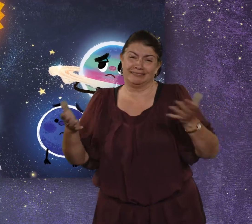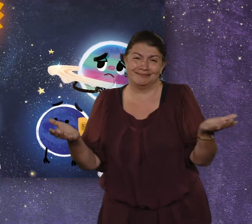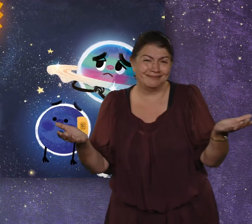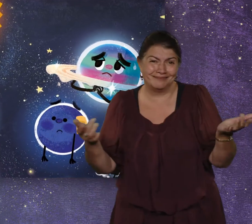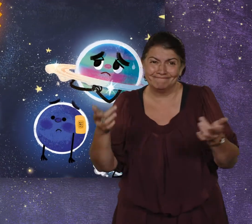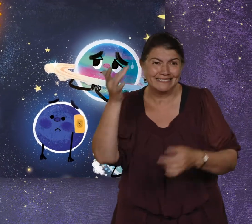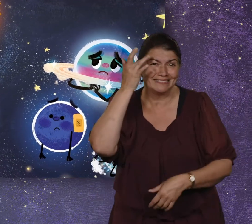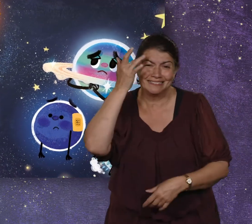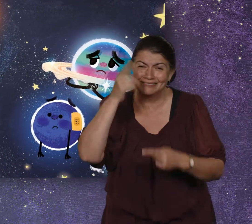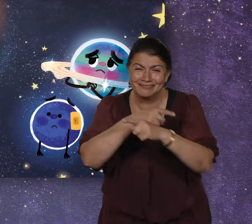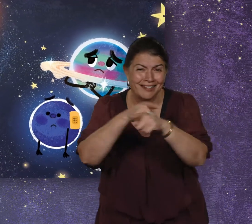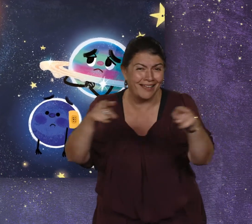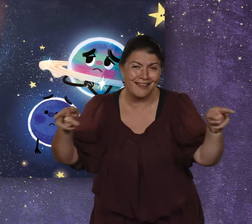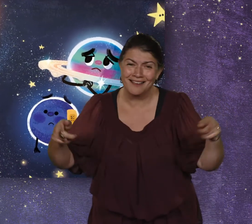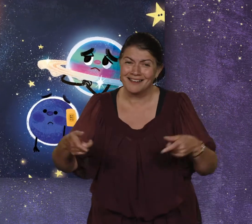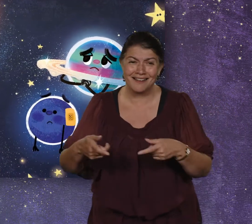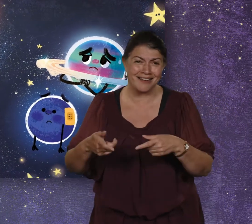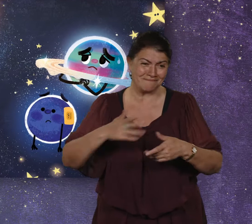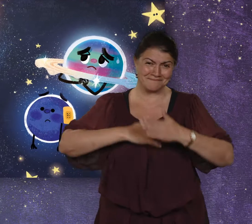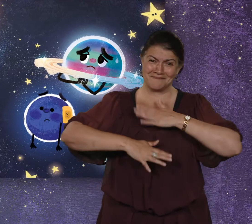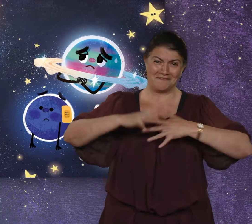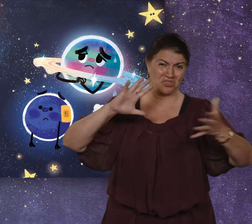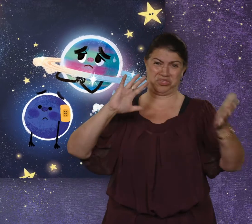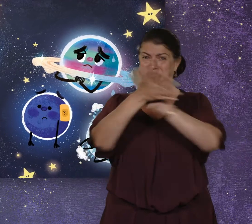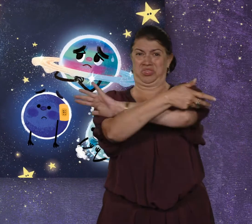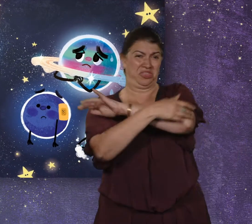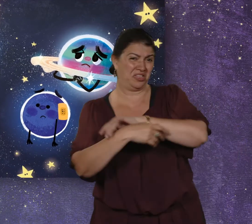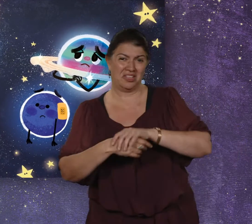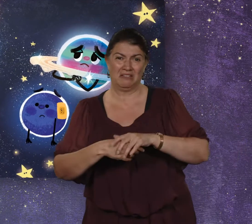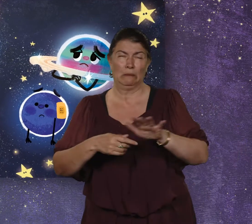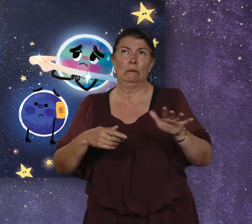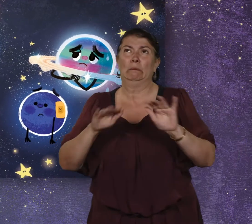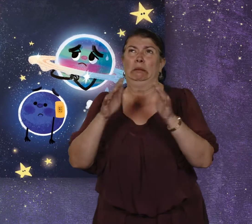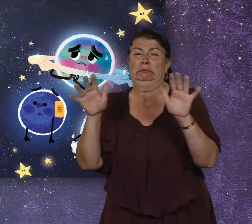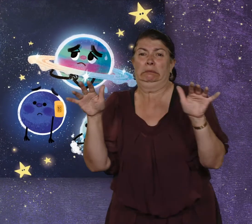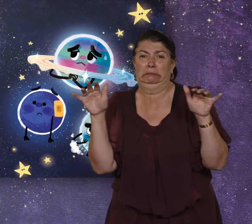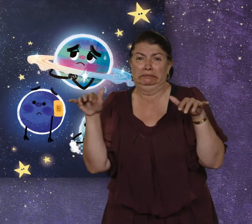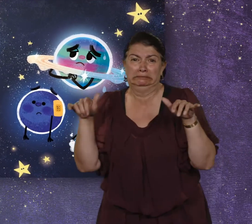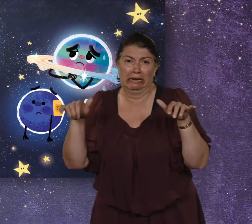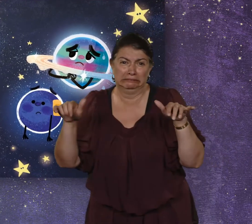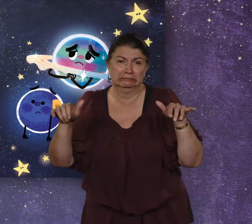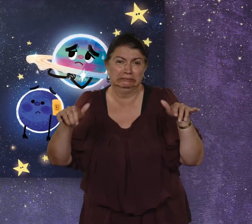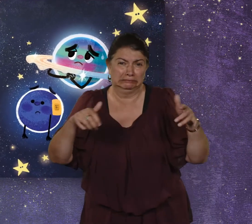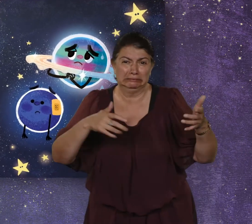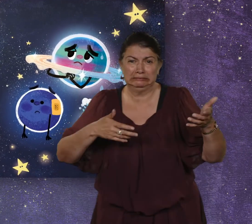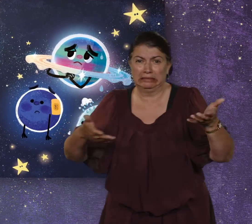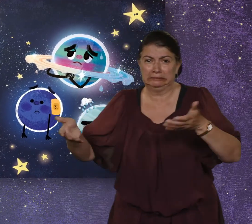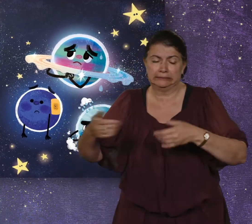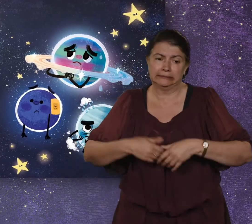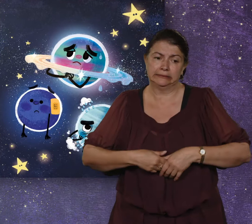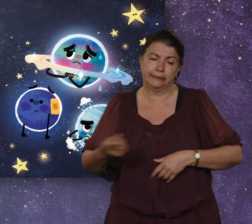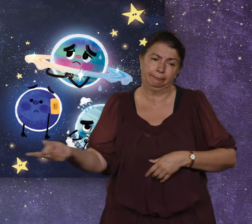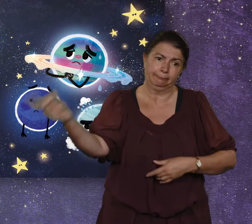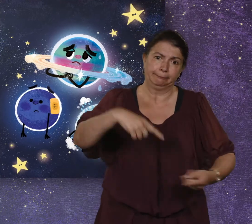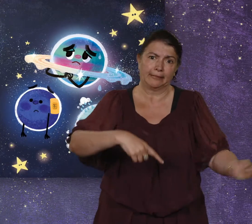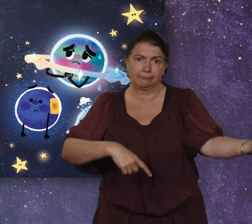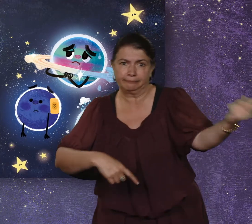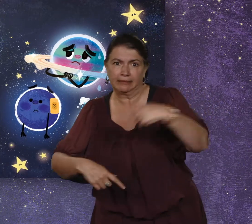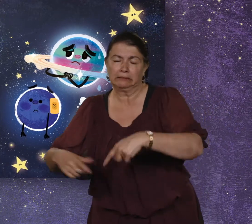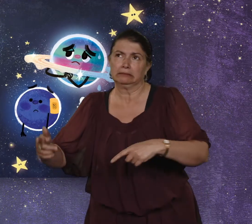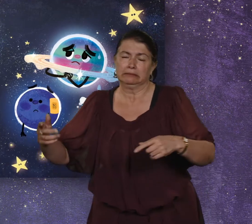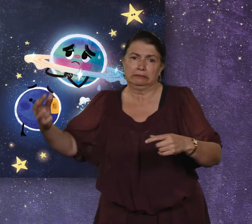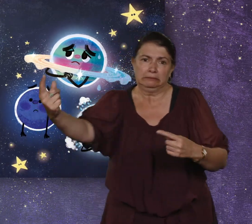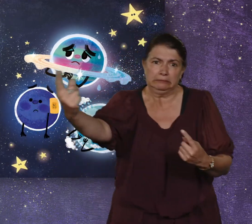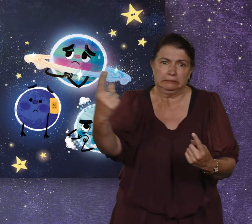Your silly behaviour's disturbing my shining! The planets said, Sorry! and off they all